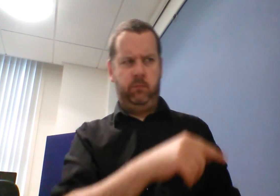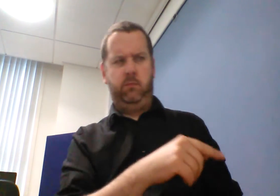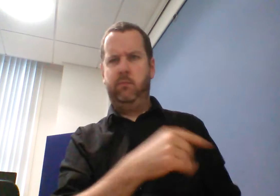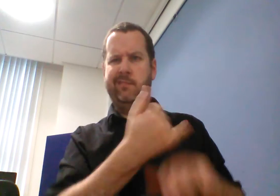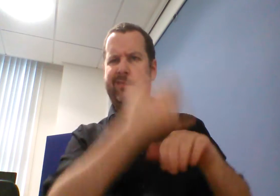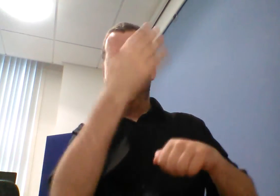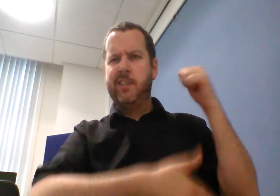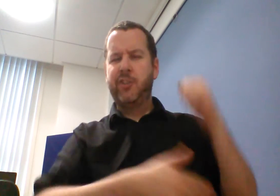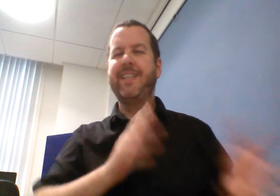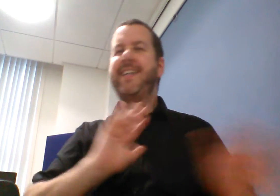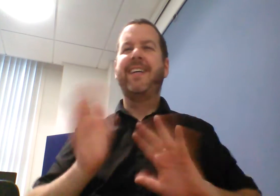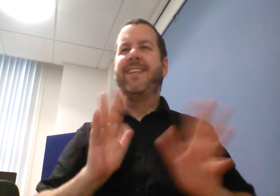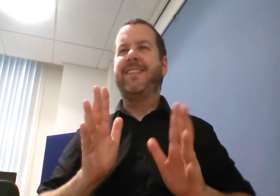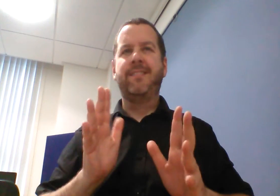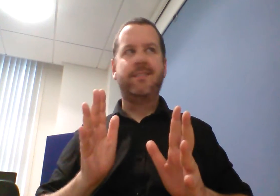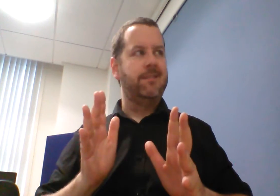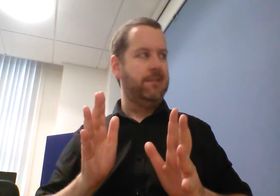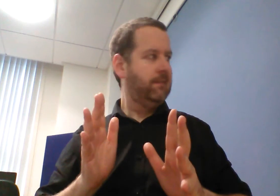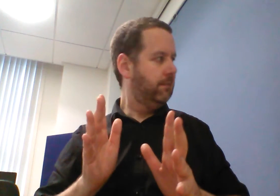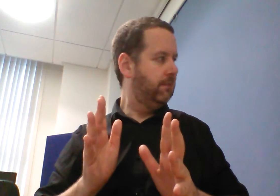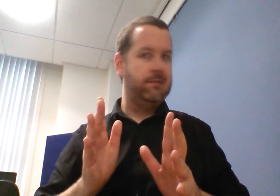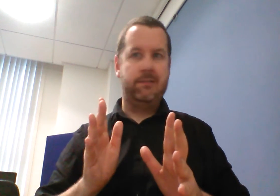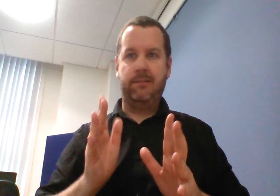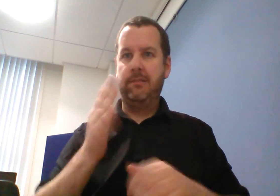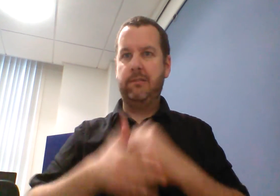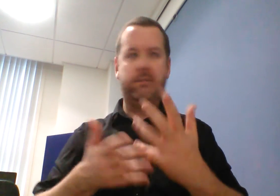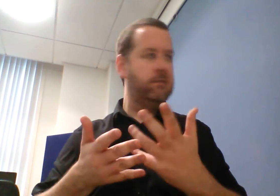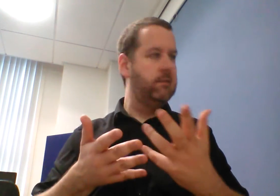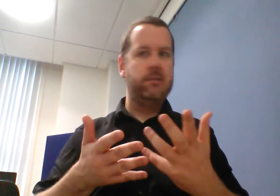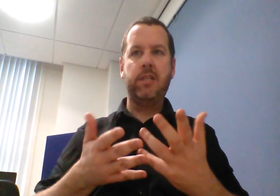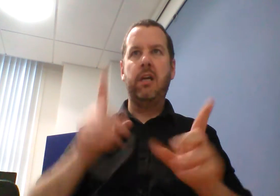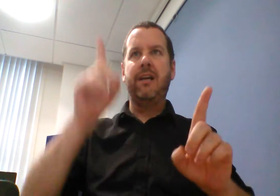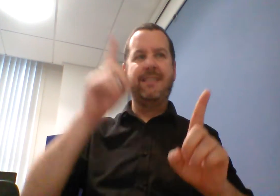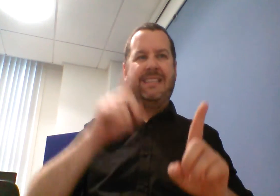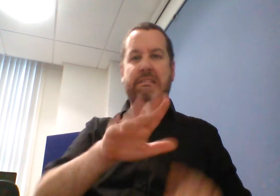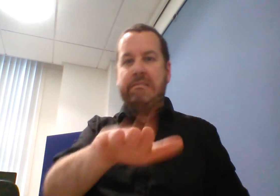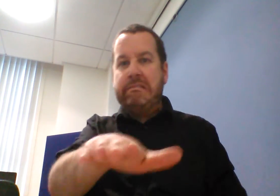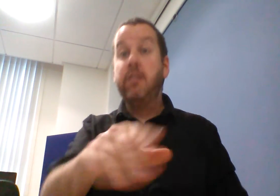I hadn't finished signing the whole thing, so it was off-putting.